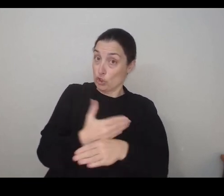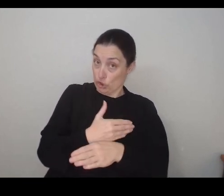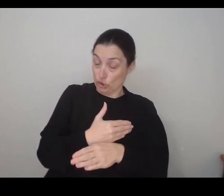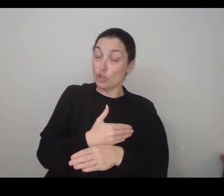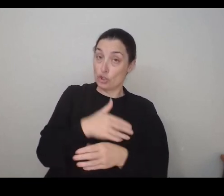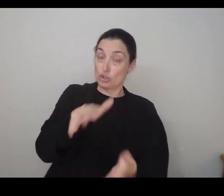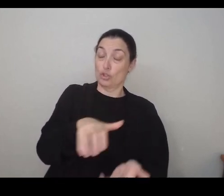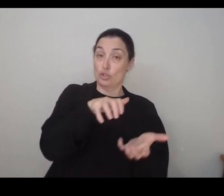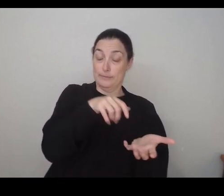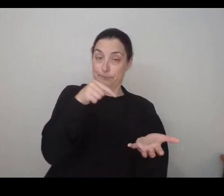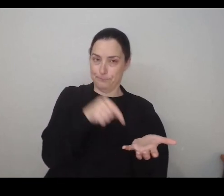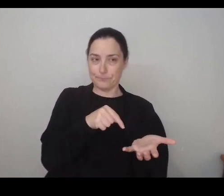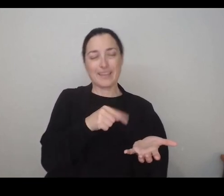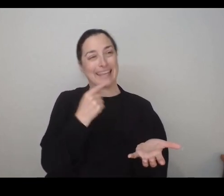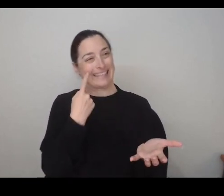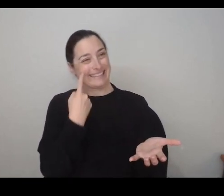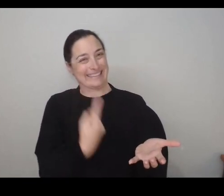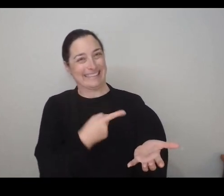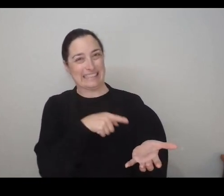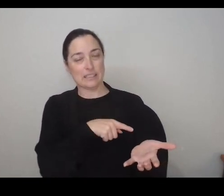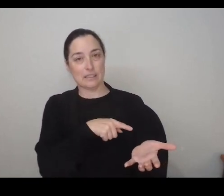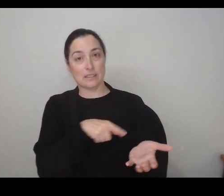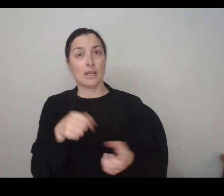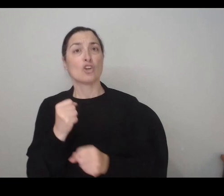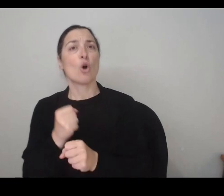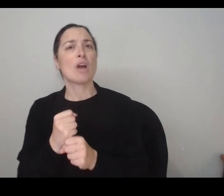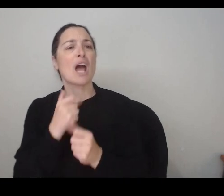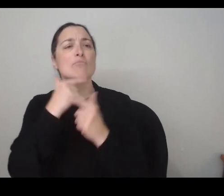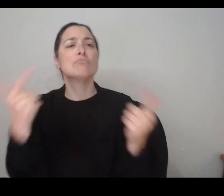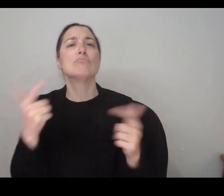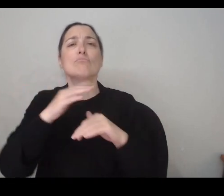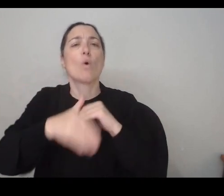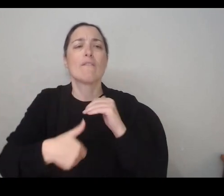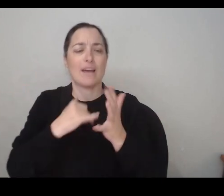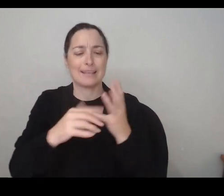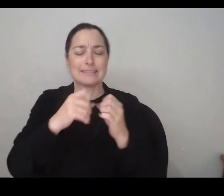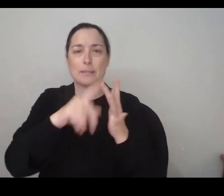And you see that Gauguin didn't care about the subject, he didn't care about Tahiti and so on.